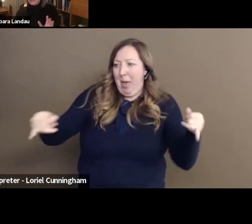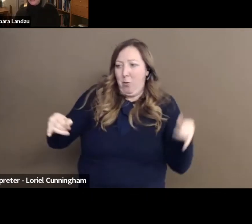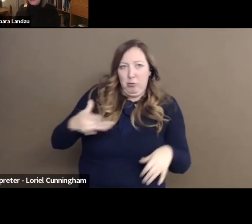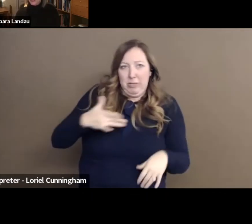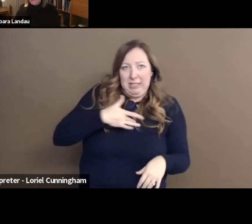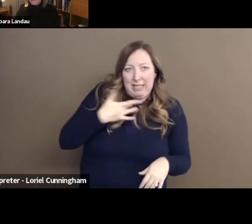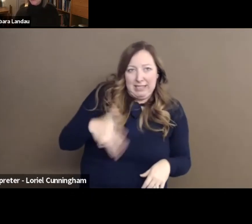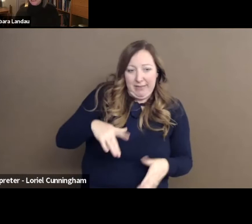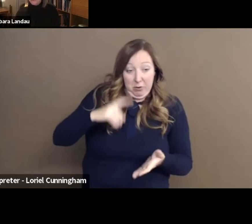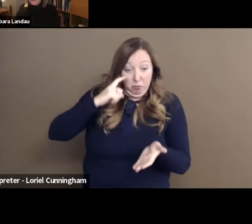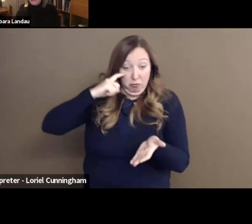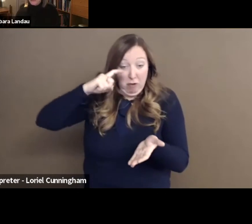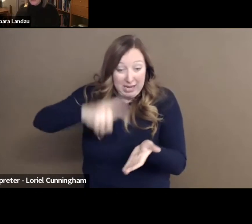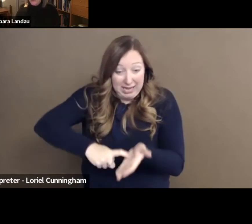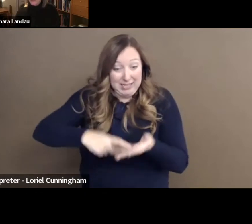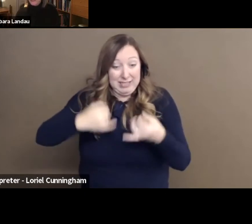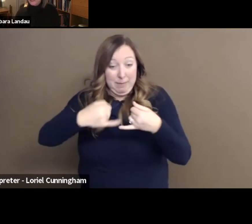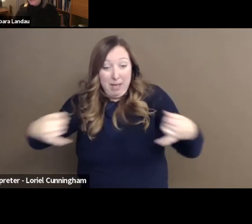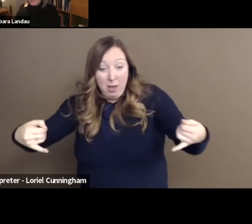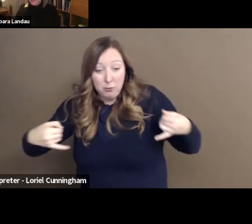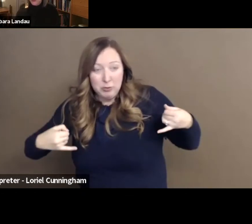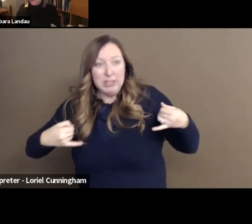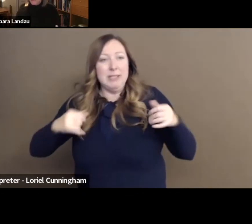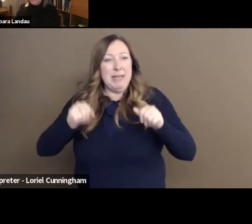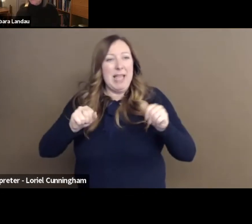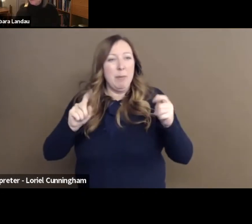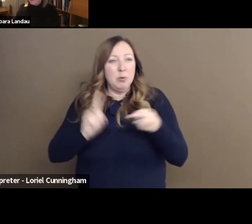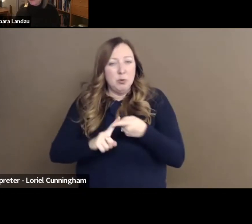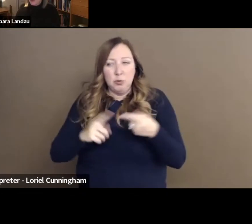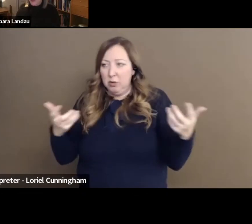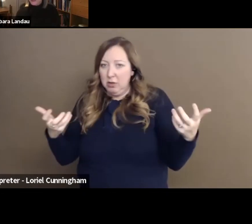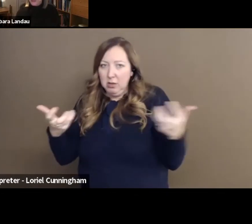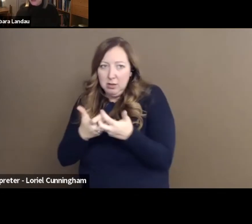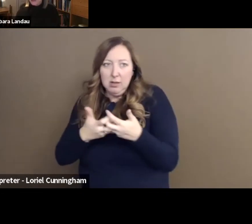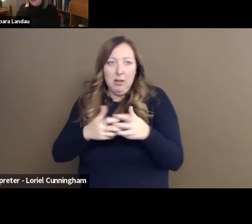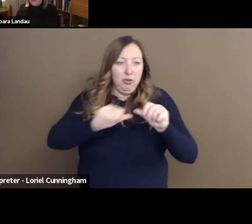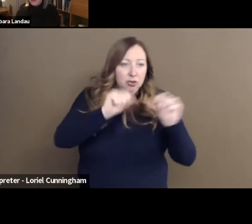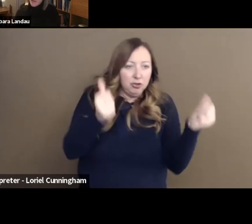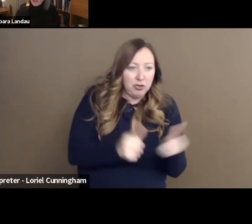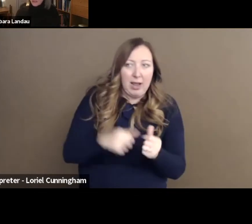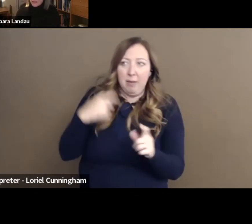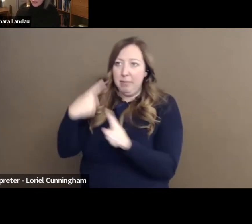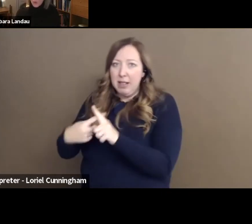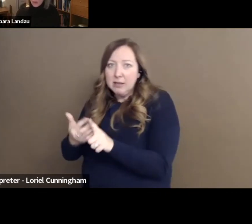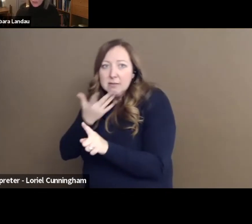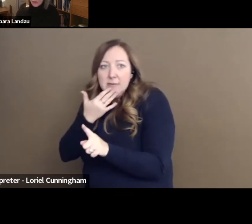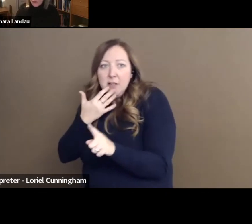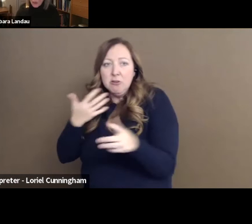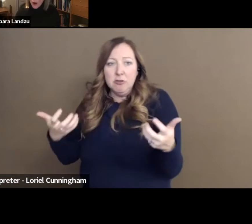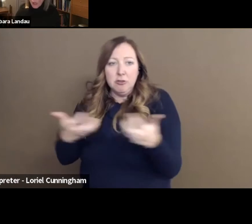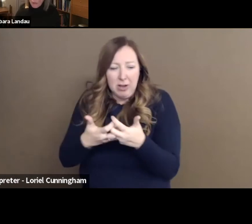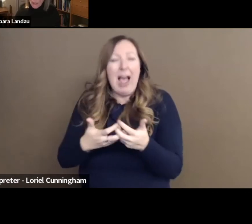geometry with landmarks are actually quantitative changes or maybe if there's something qualitative i actually think